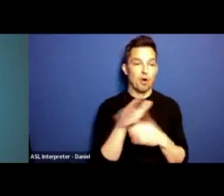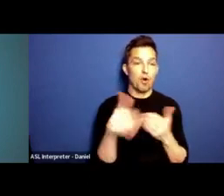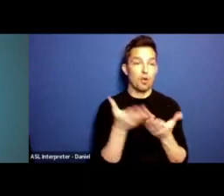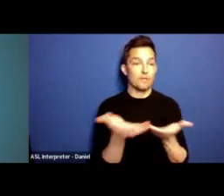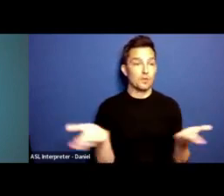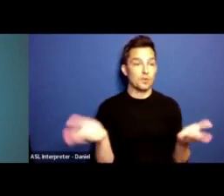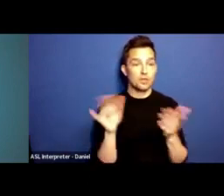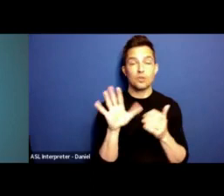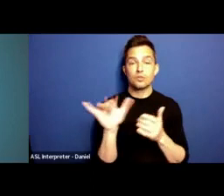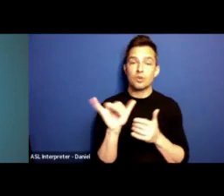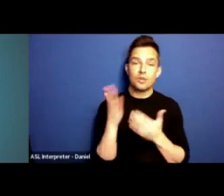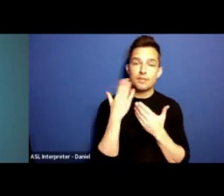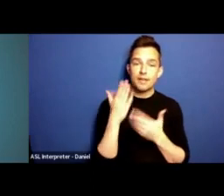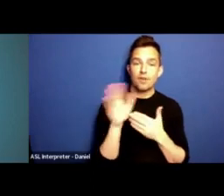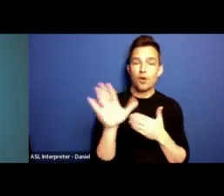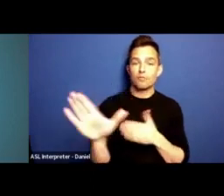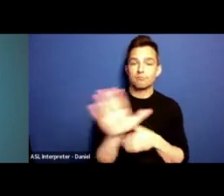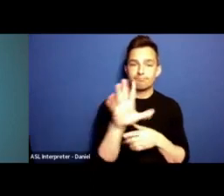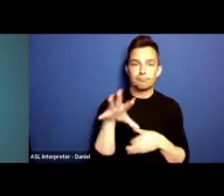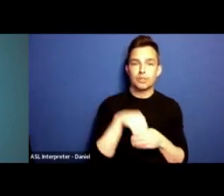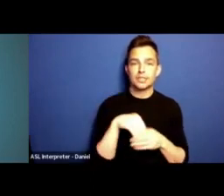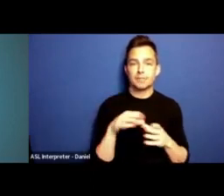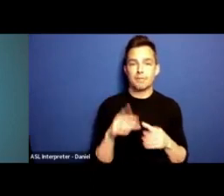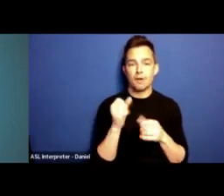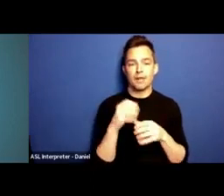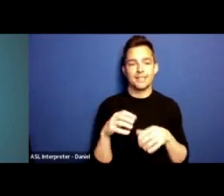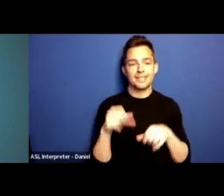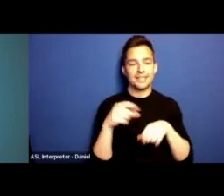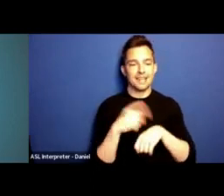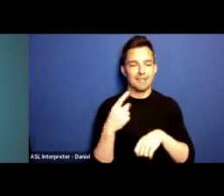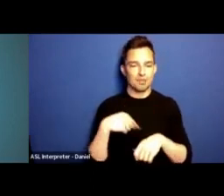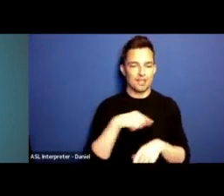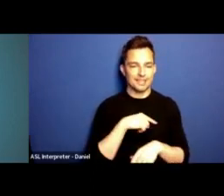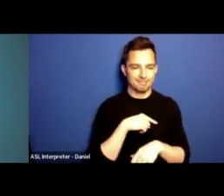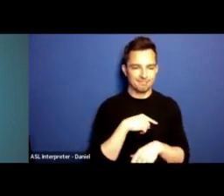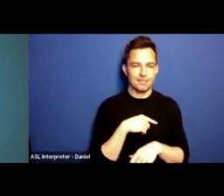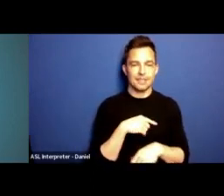thank you for or your for all the participants for making time for us. In our we're doing